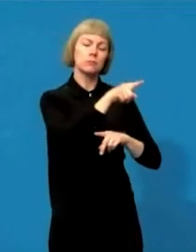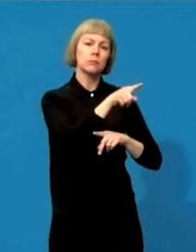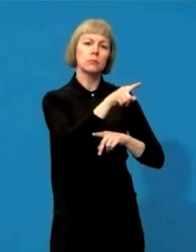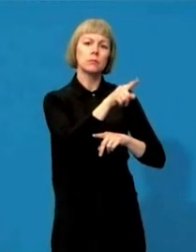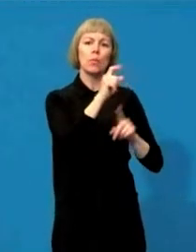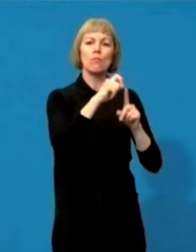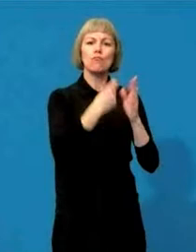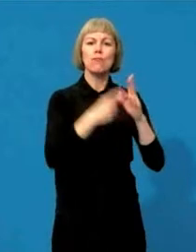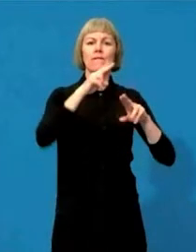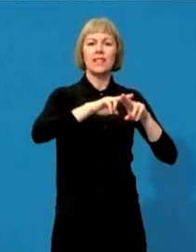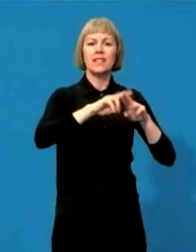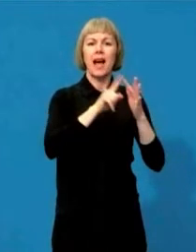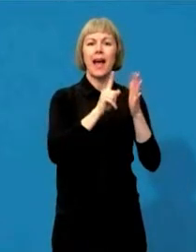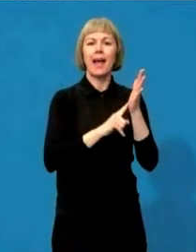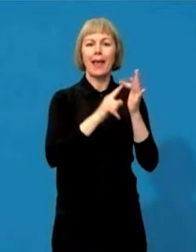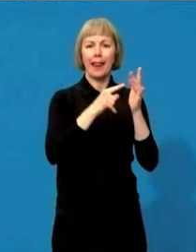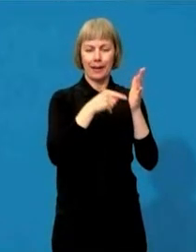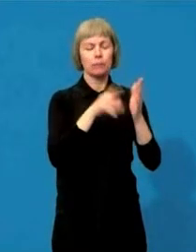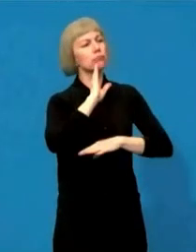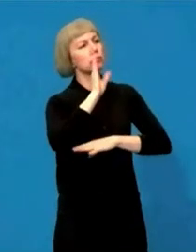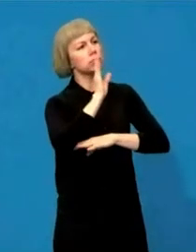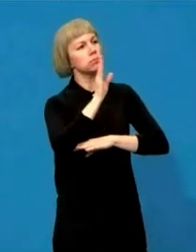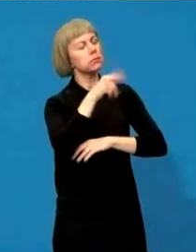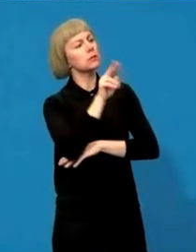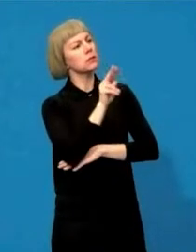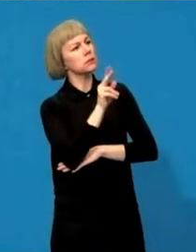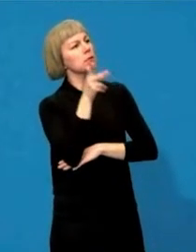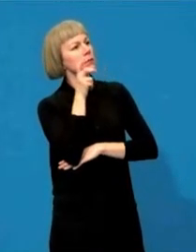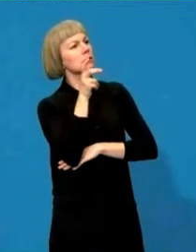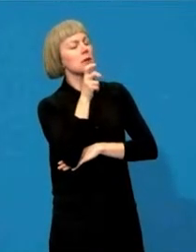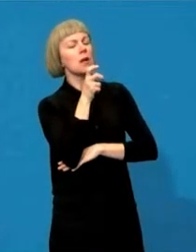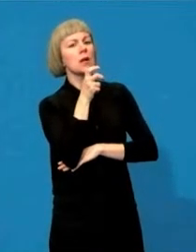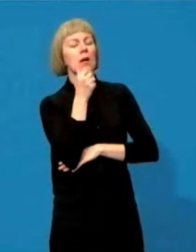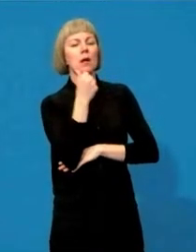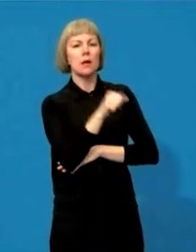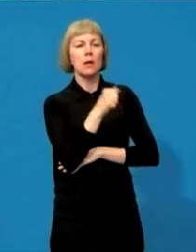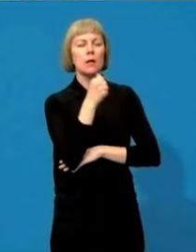was speaking, and that's when all the things that I heard sort of tweaked and I said,